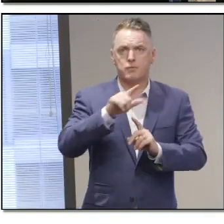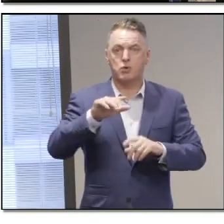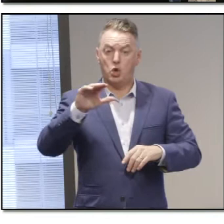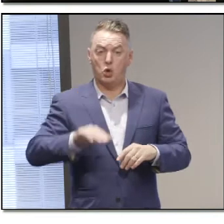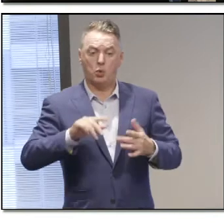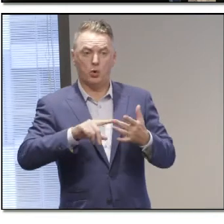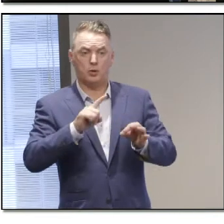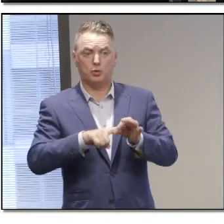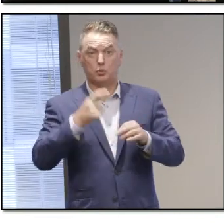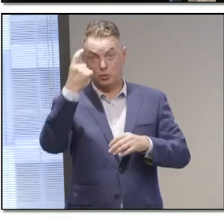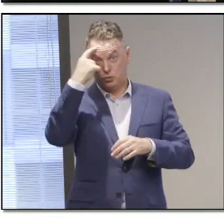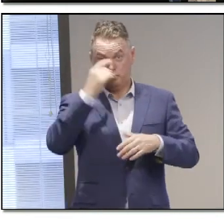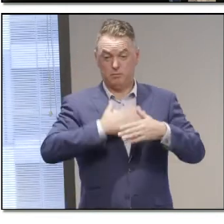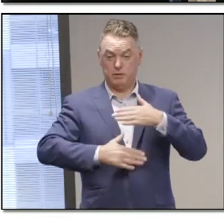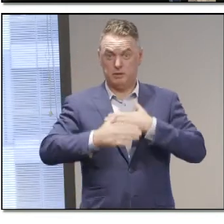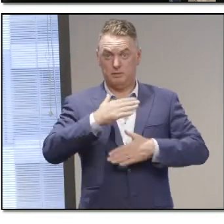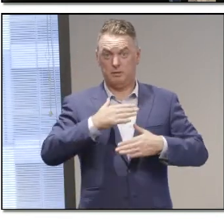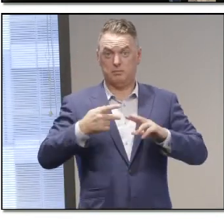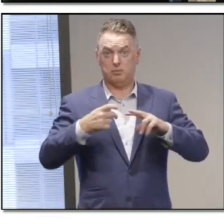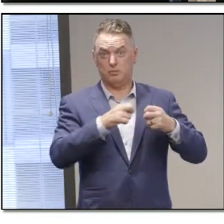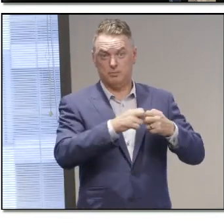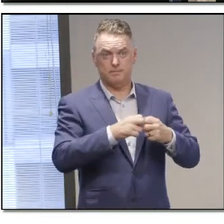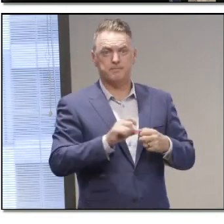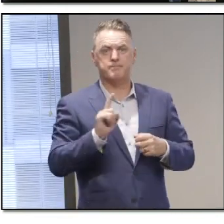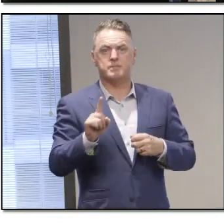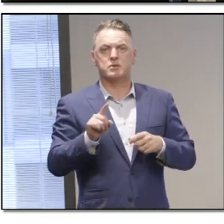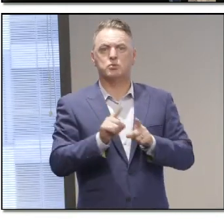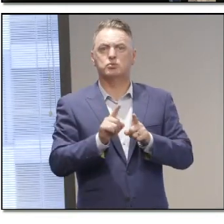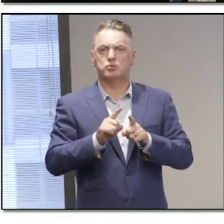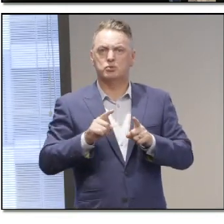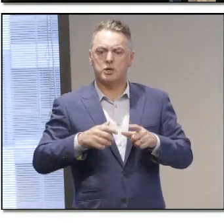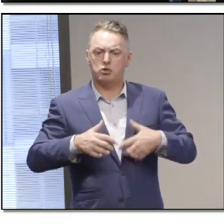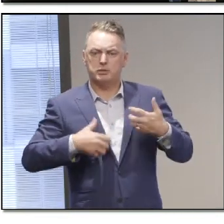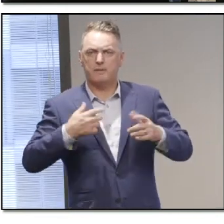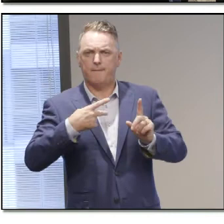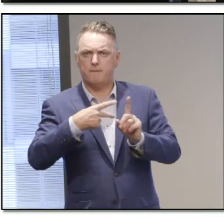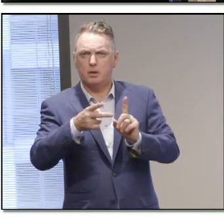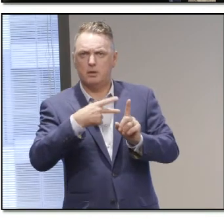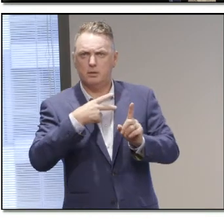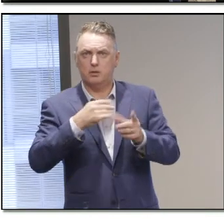and cognitive and behavioural problems, but also aggressive behaviour and violent crime. I don't